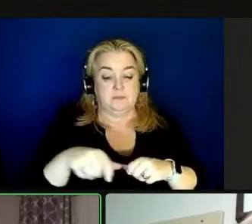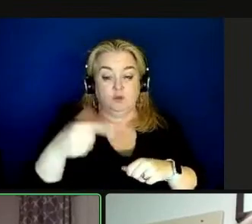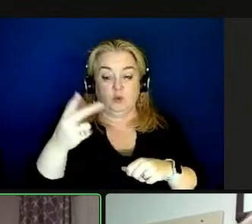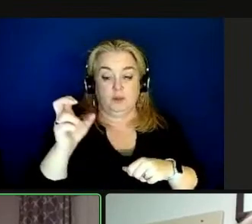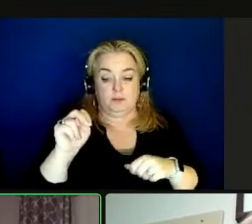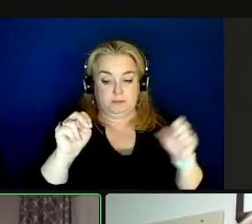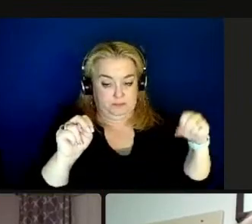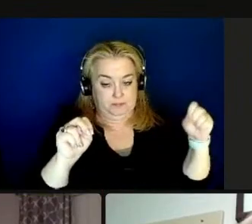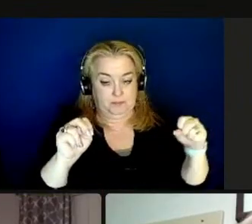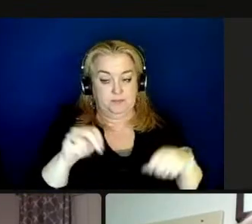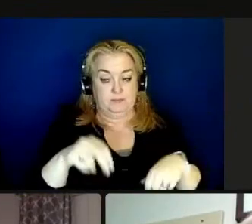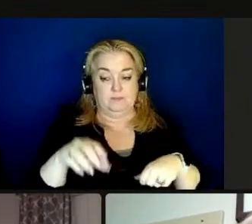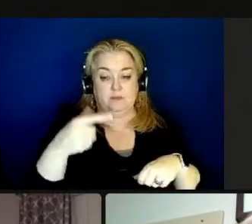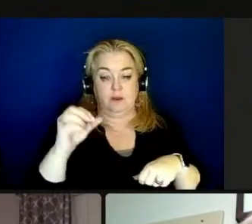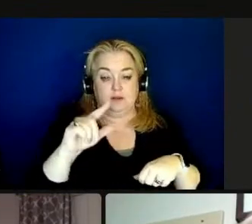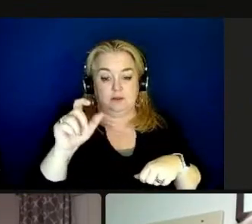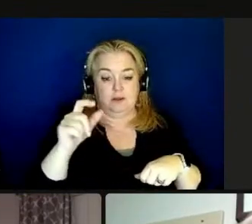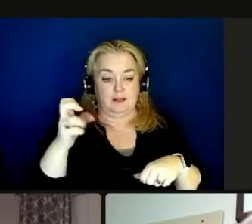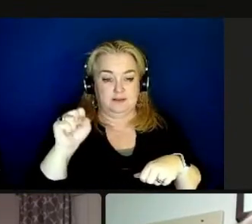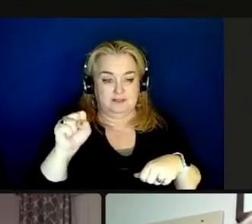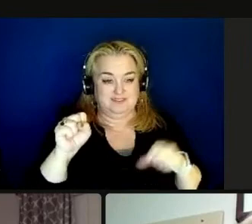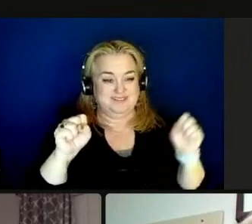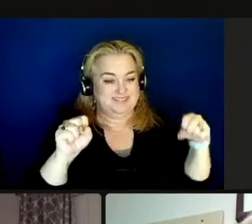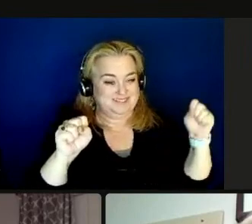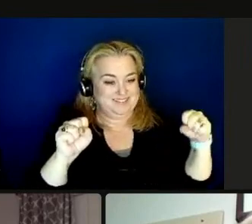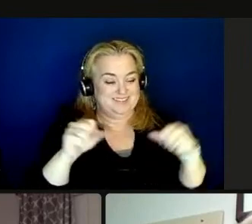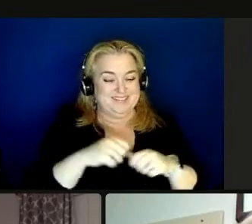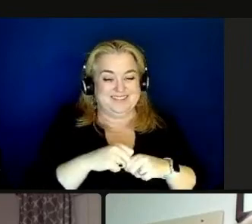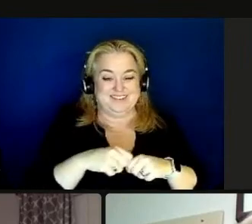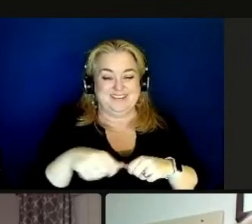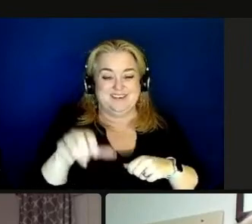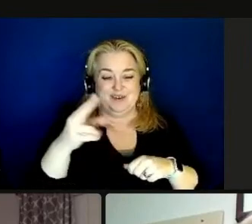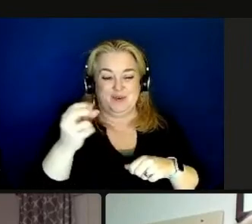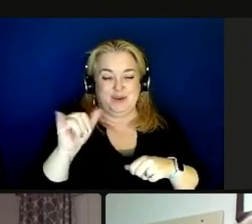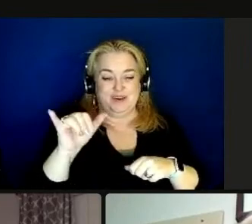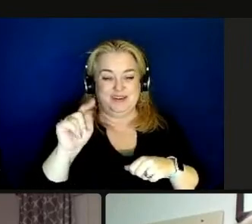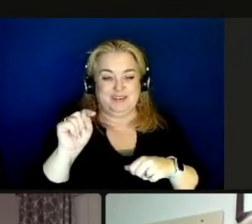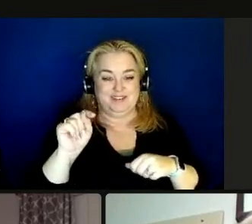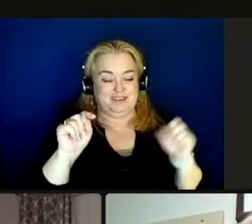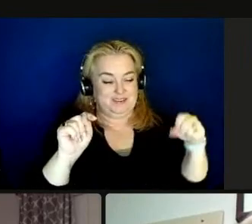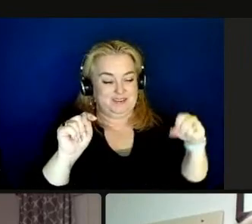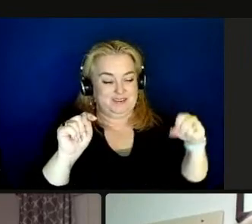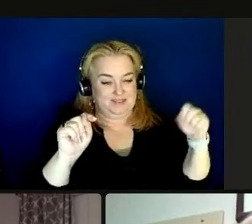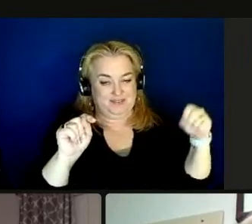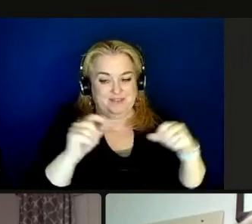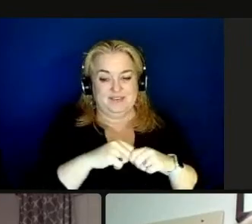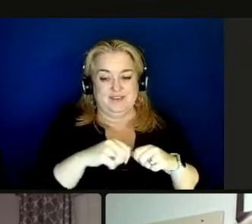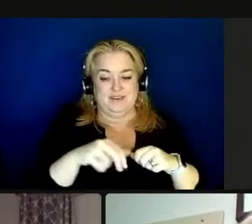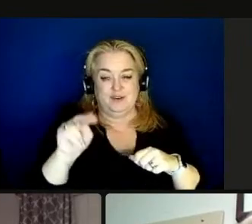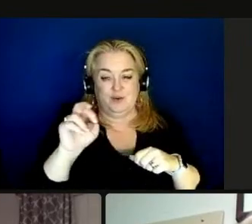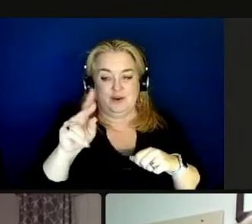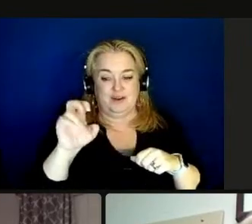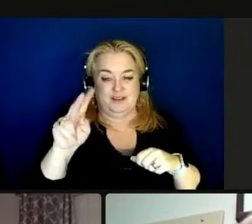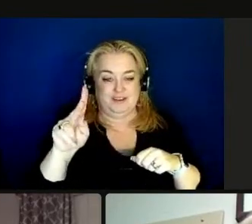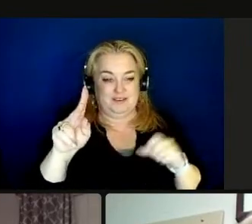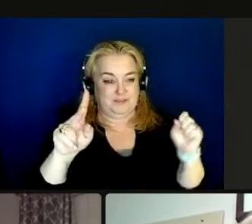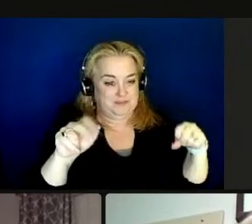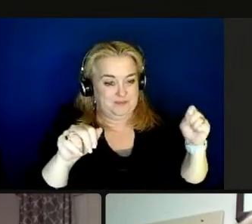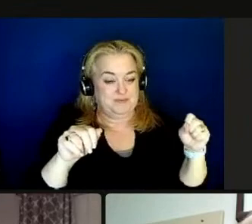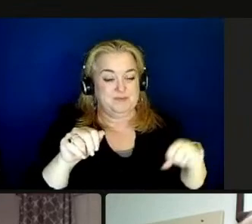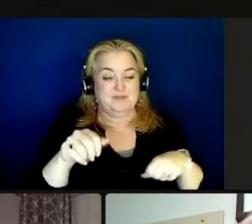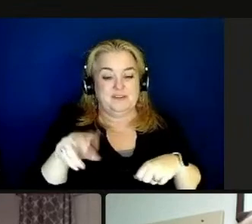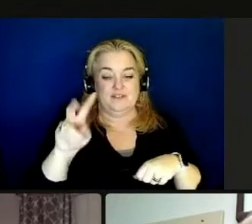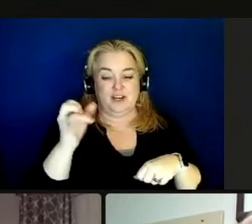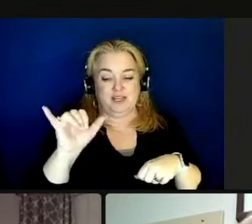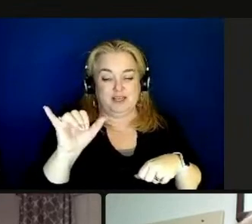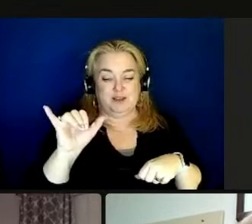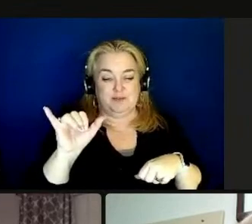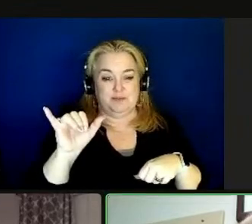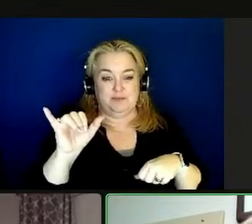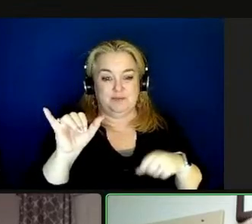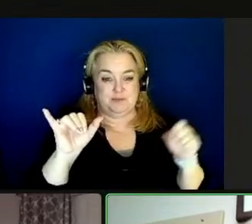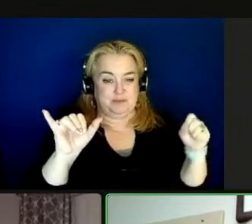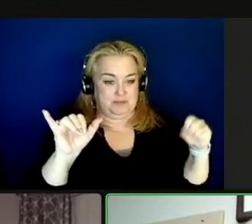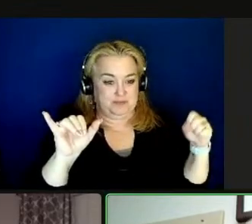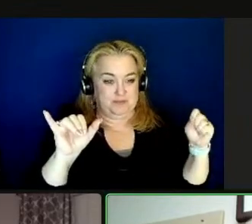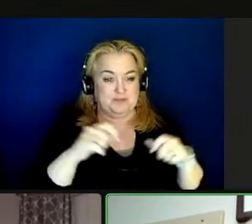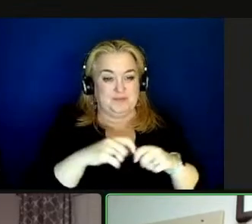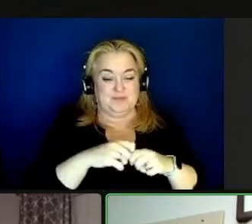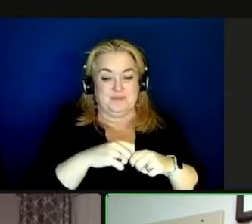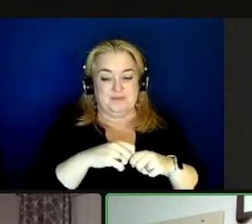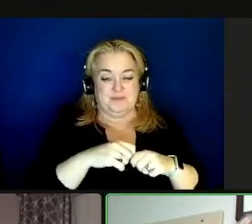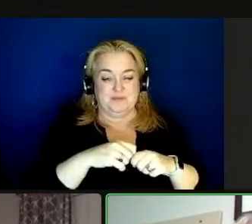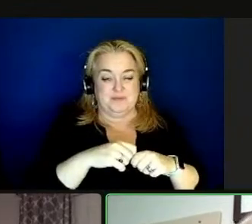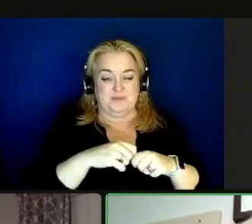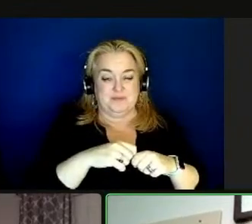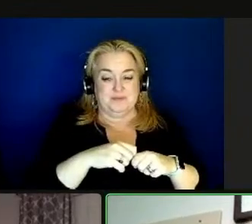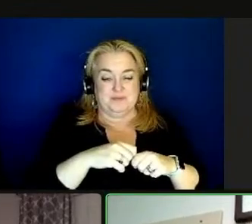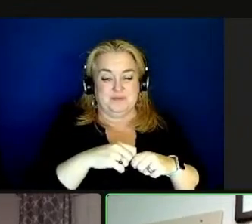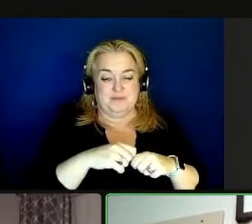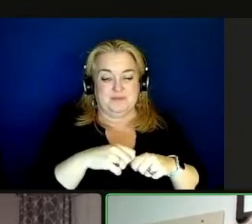COUNCILOR MICHhLE I.